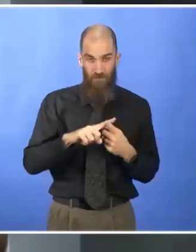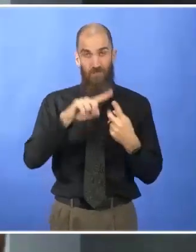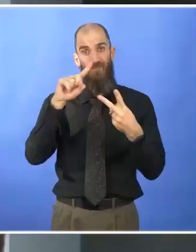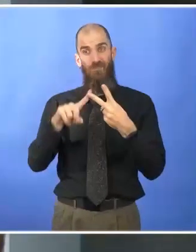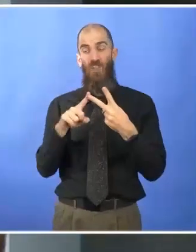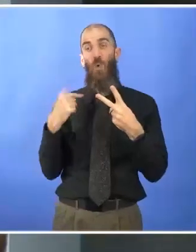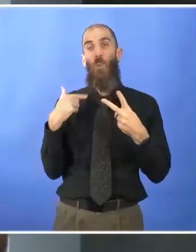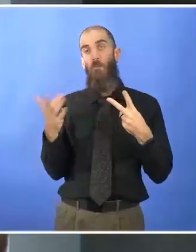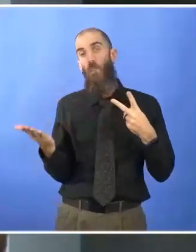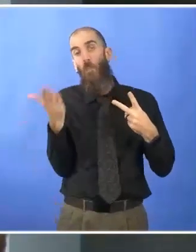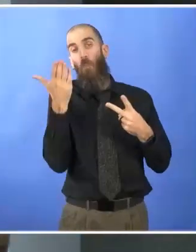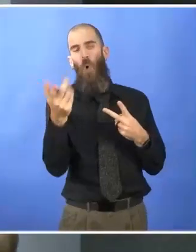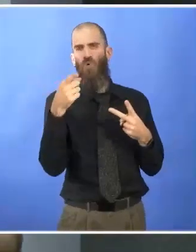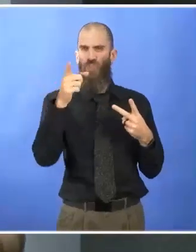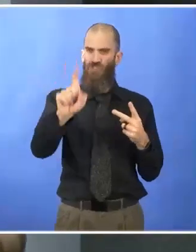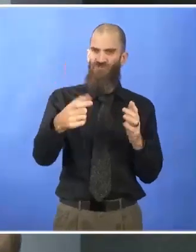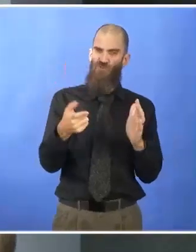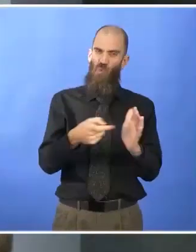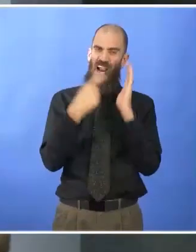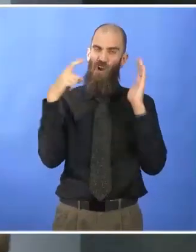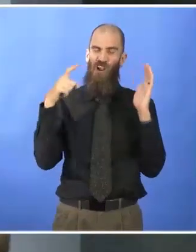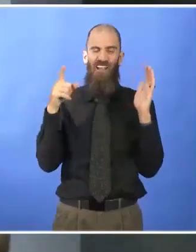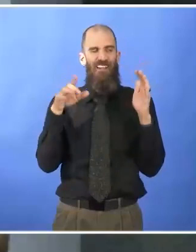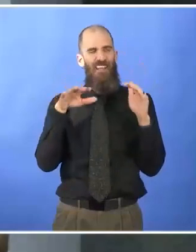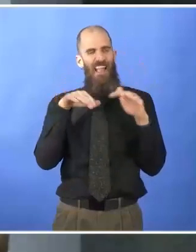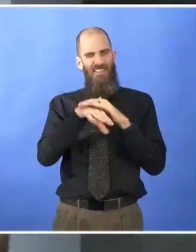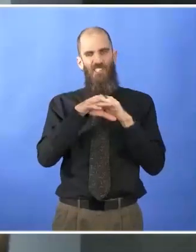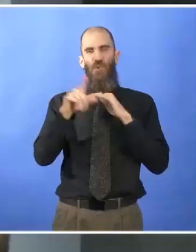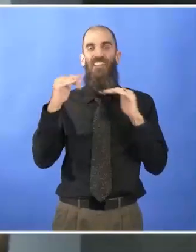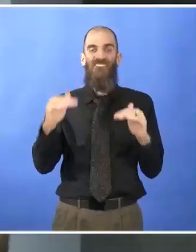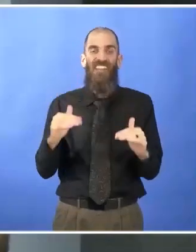ACCESS TO ADVANCED TRS AND POINT-TO-POINT VIDEO IN JURISDICTIONS WHERE THE AVERAGE DAILY POPULATION OF THE